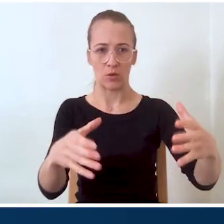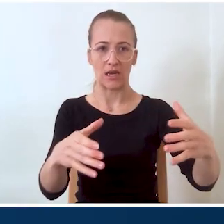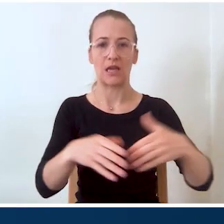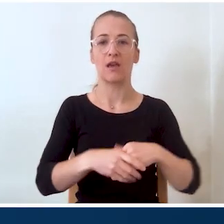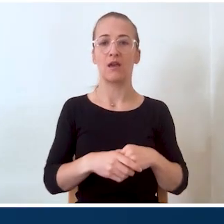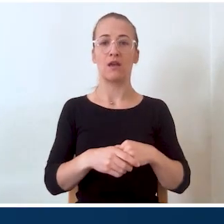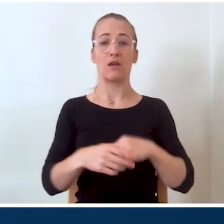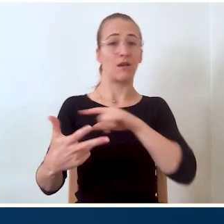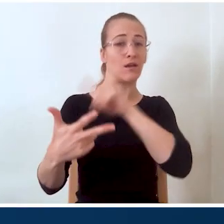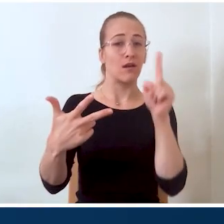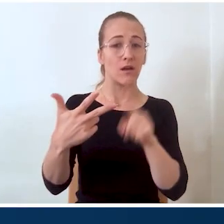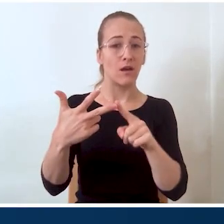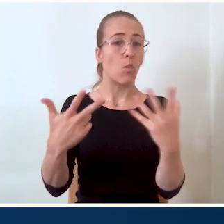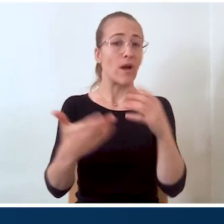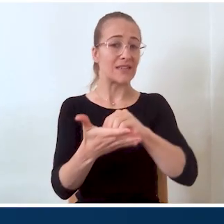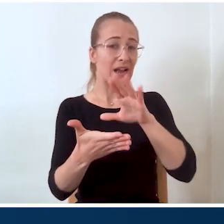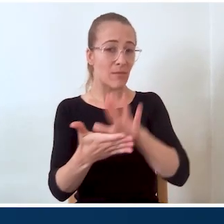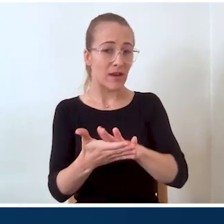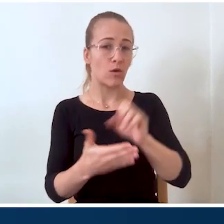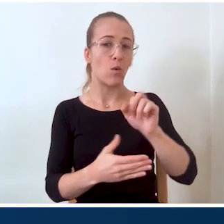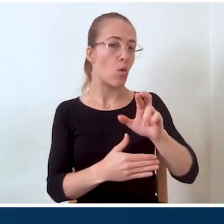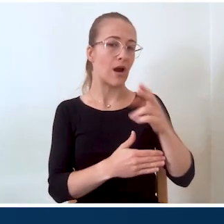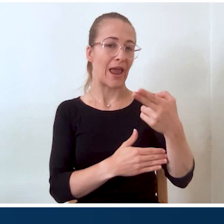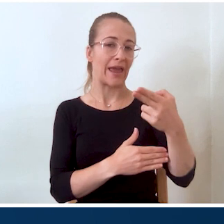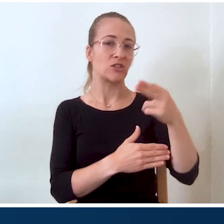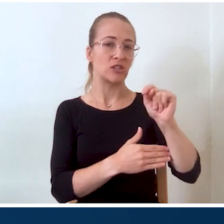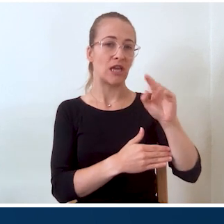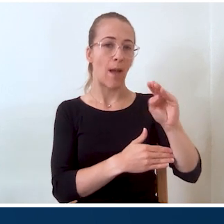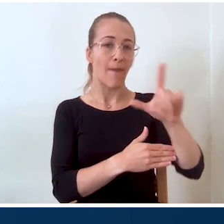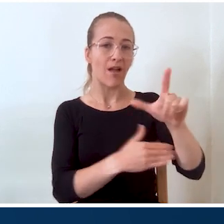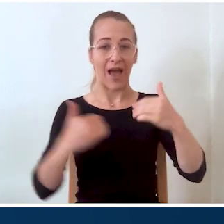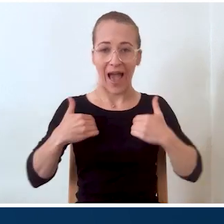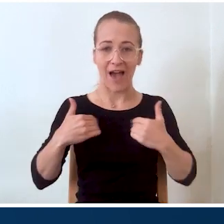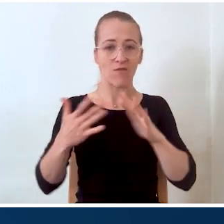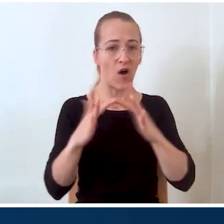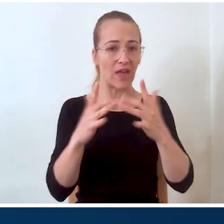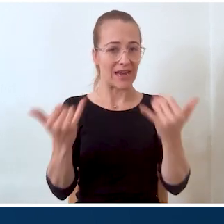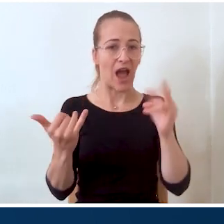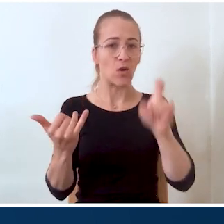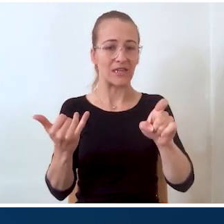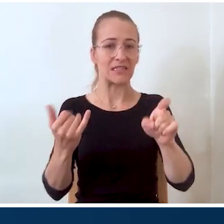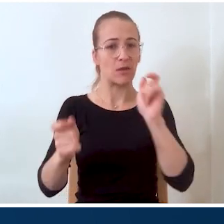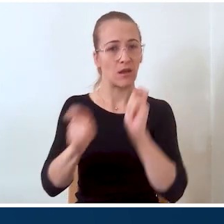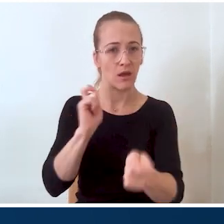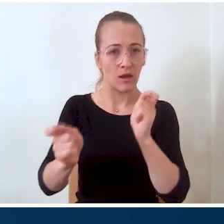Three, what documentation or what HTML do you have online now that needs to be remediated